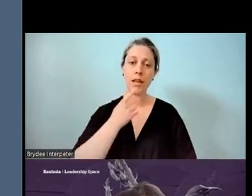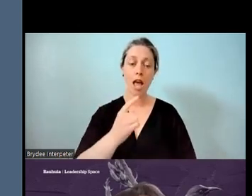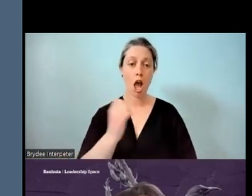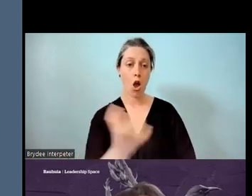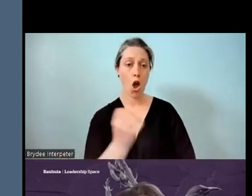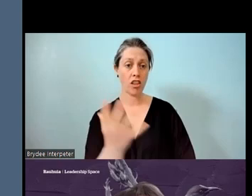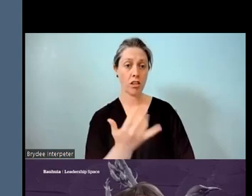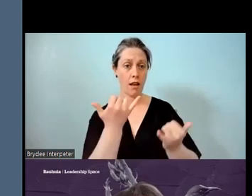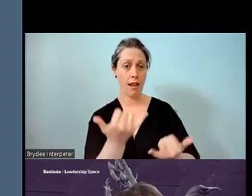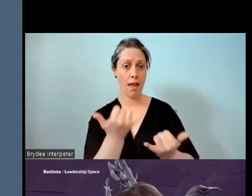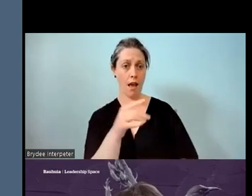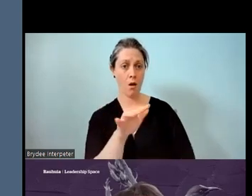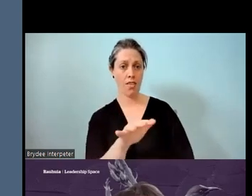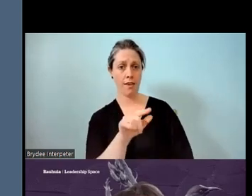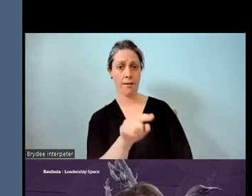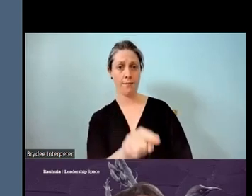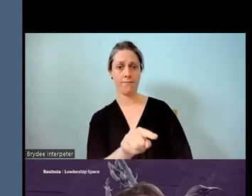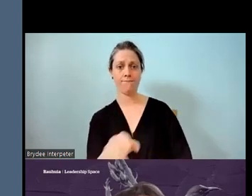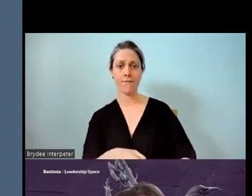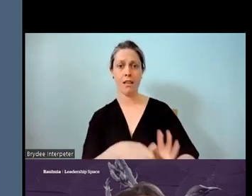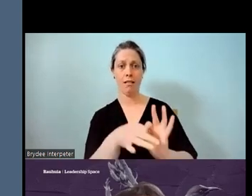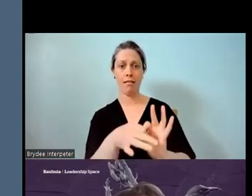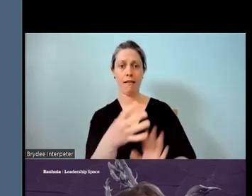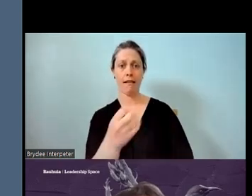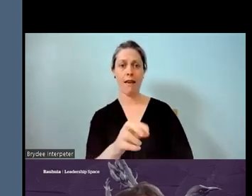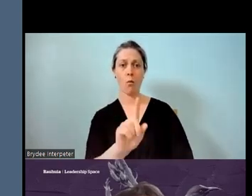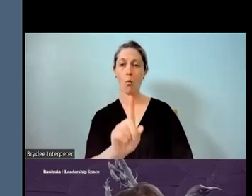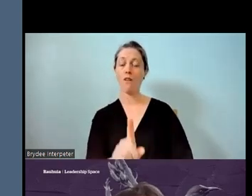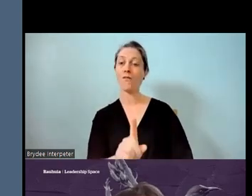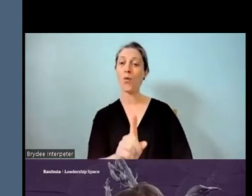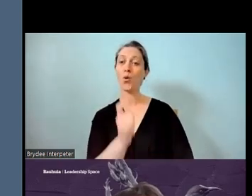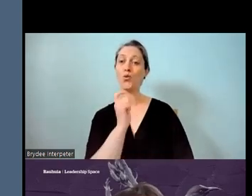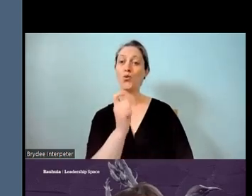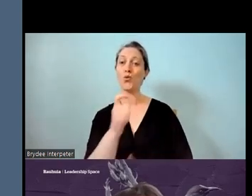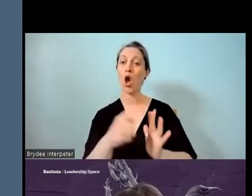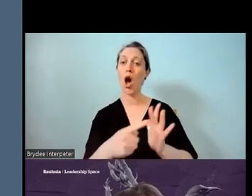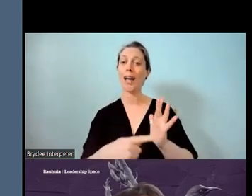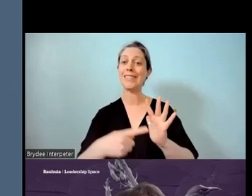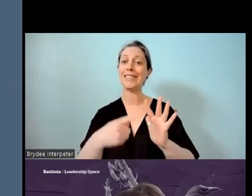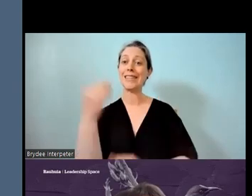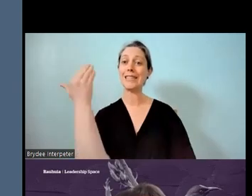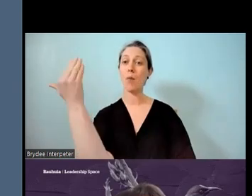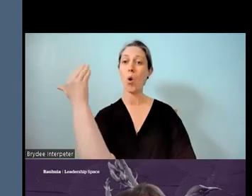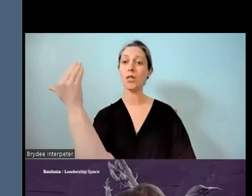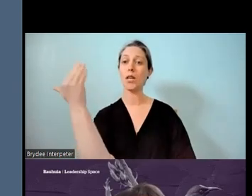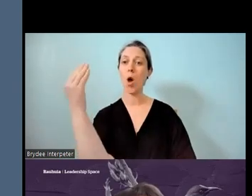at the moment there is a link to our upcoming ITE symposia on October 18th,